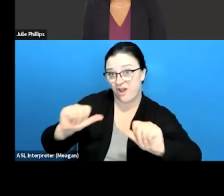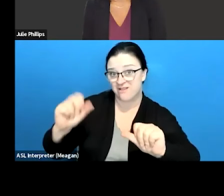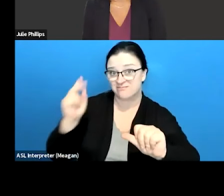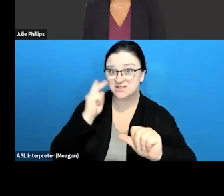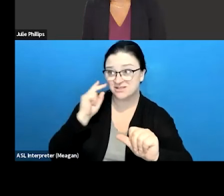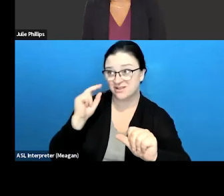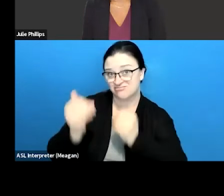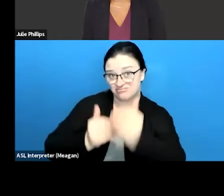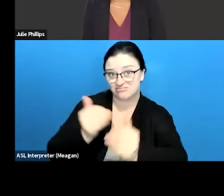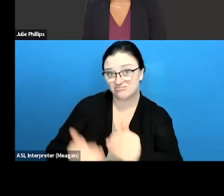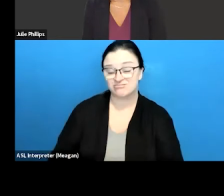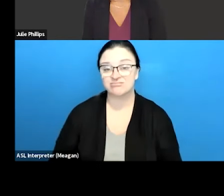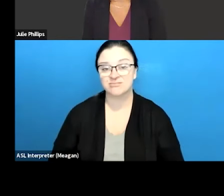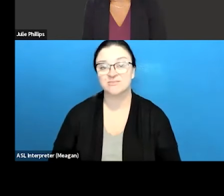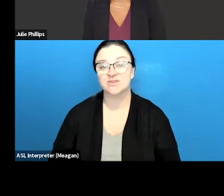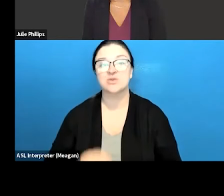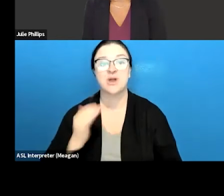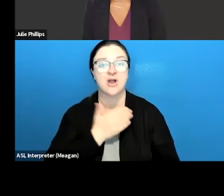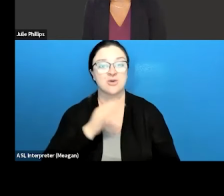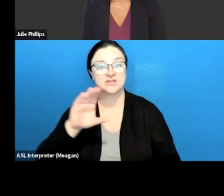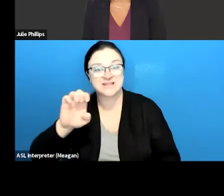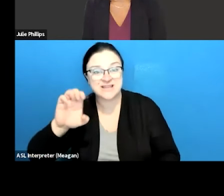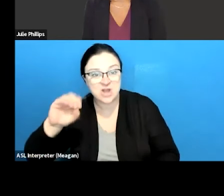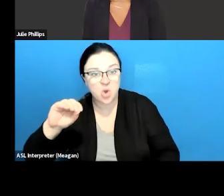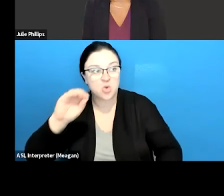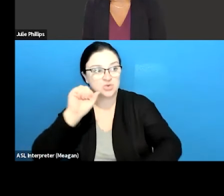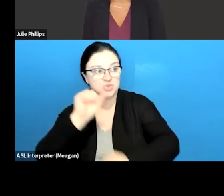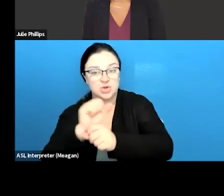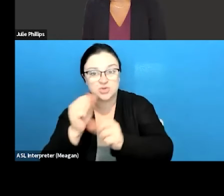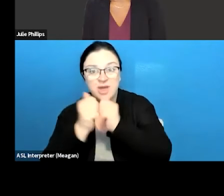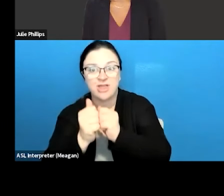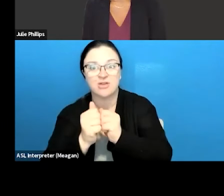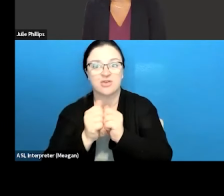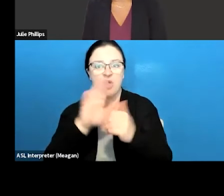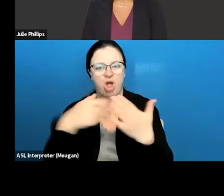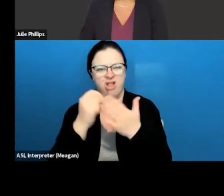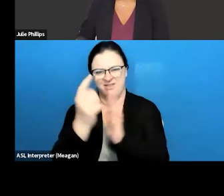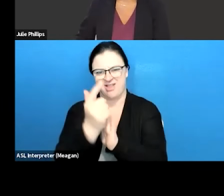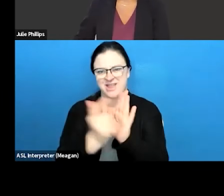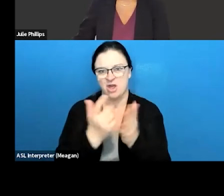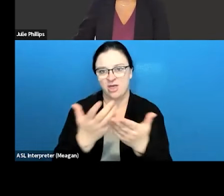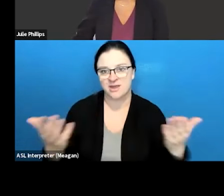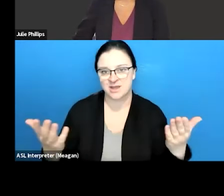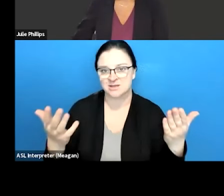And so our CEOs worked together to get all of that legal stuff gone and in place,